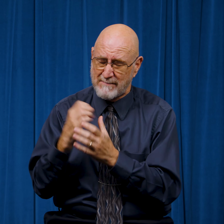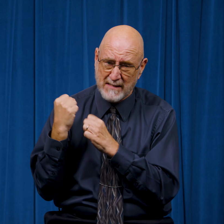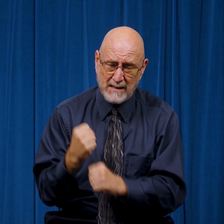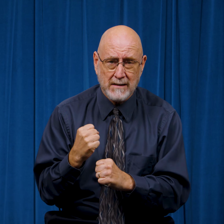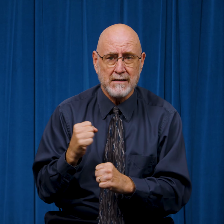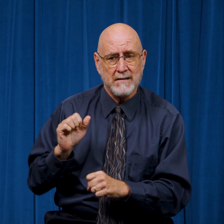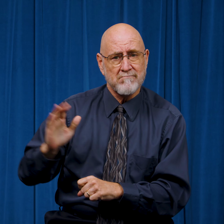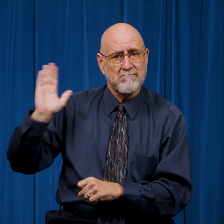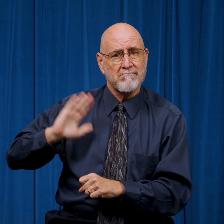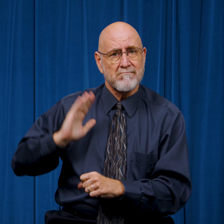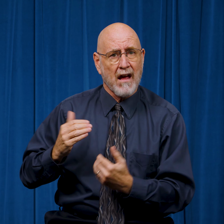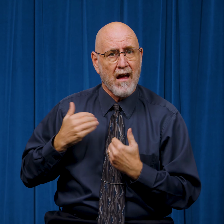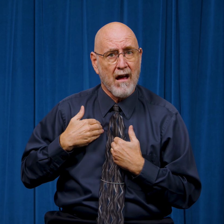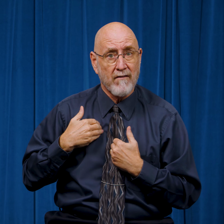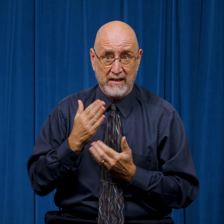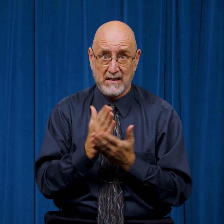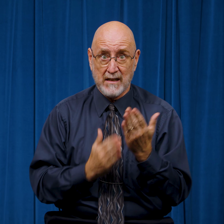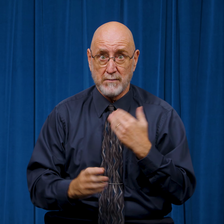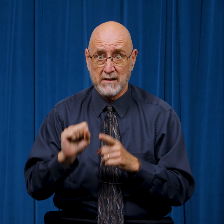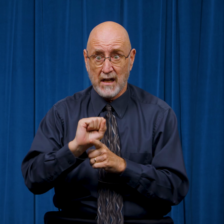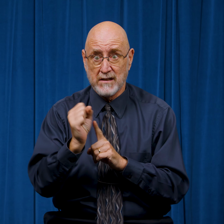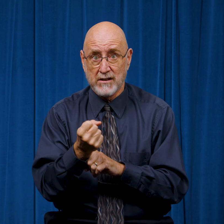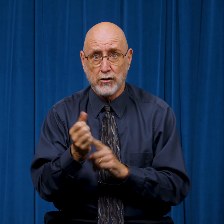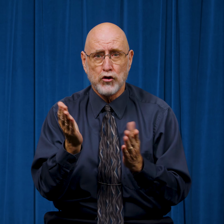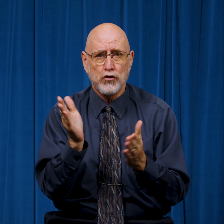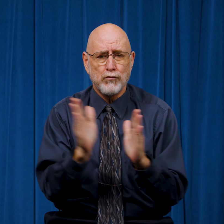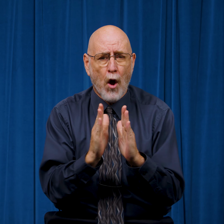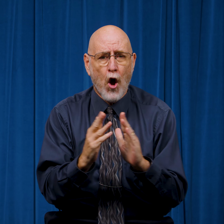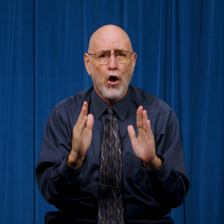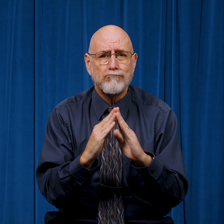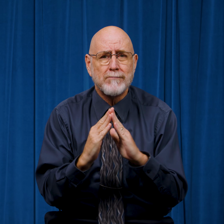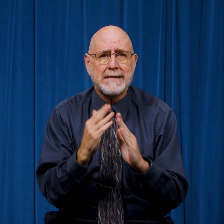In some cases, small cities or sites uncovered